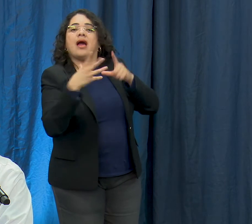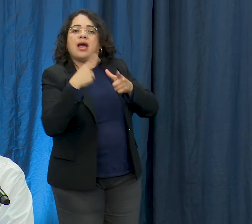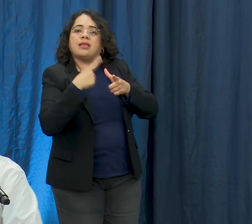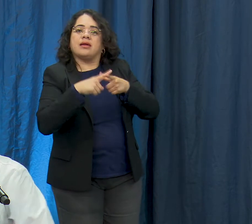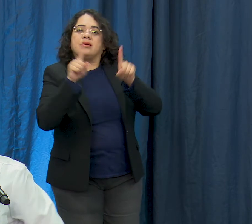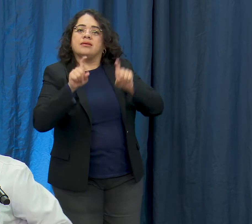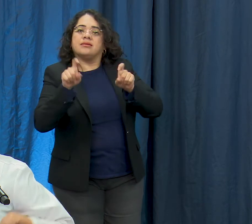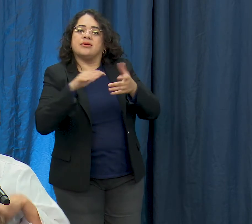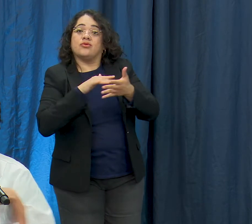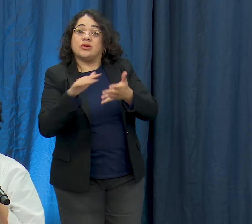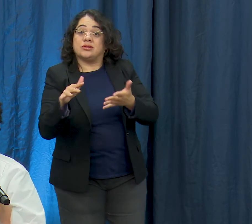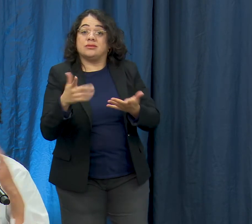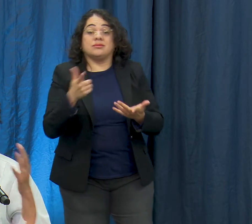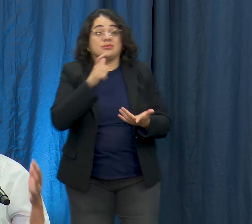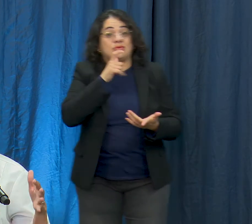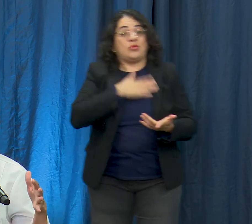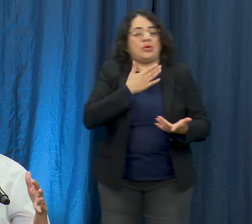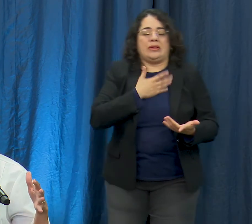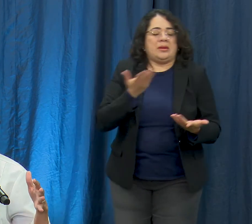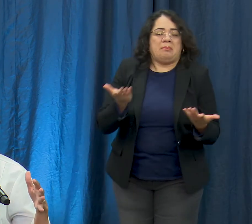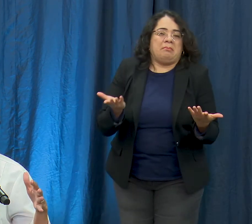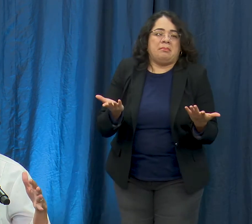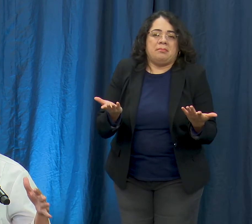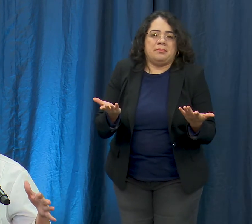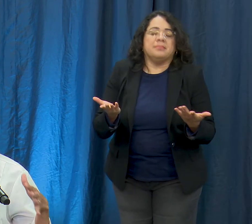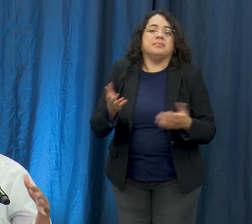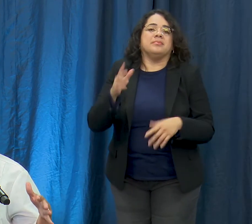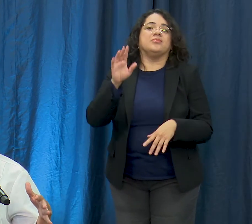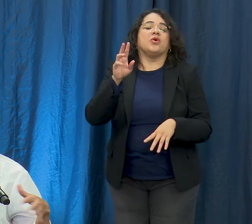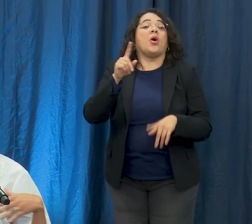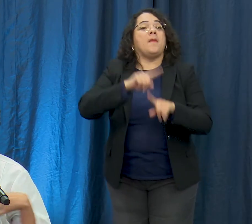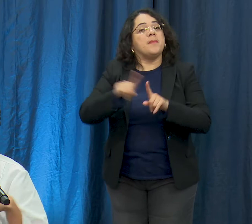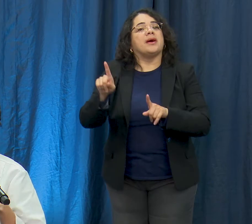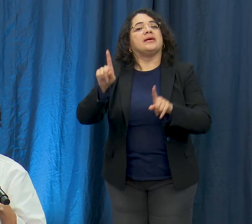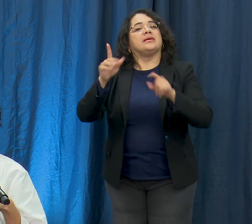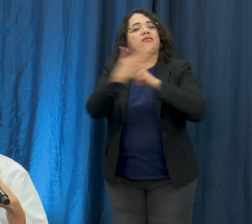whole bunch of different things in different countries to see what was